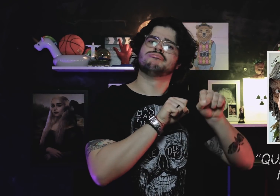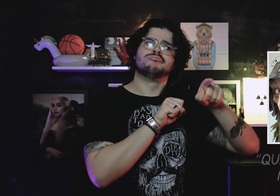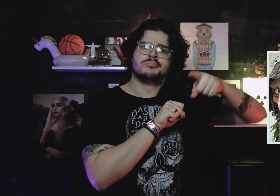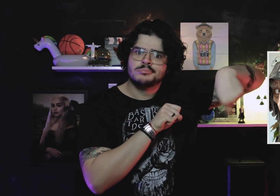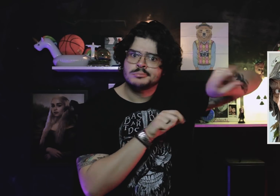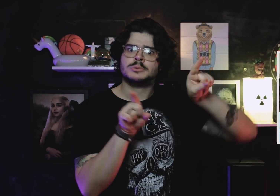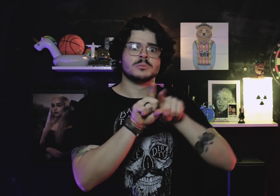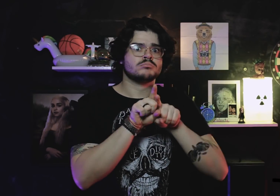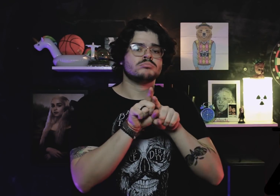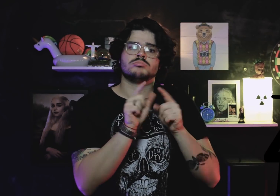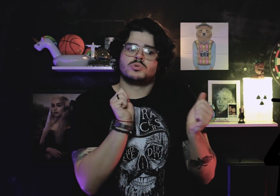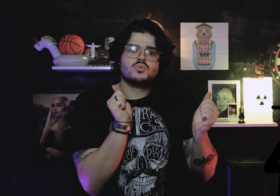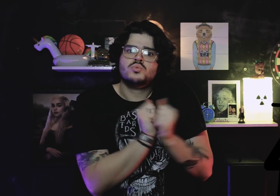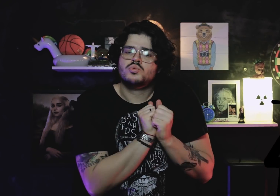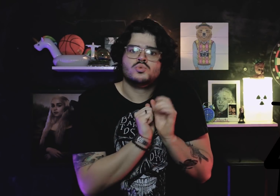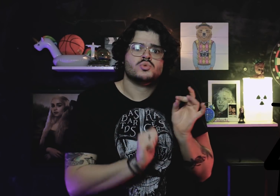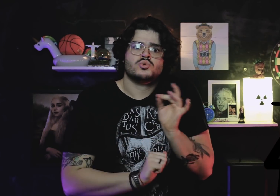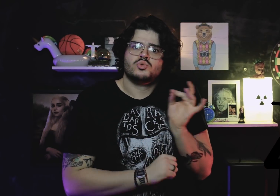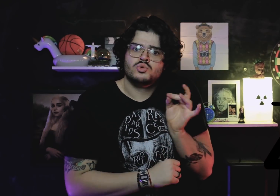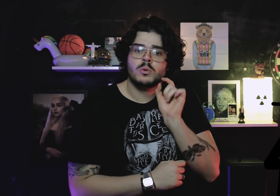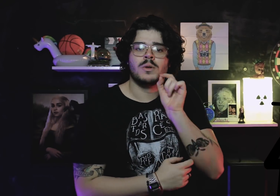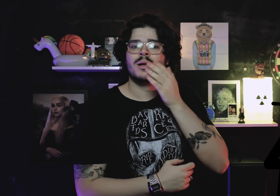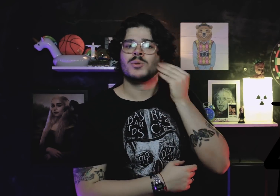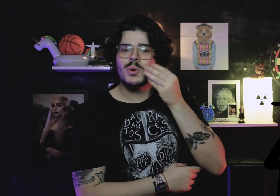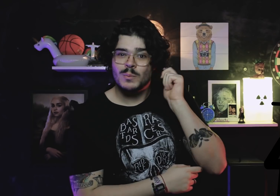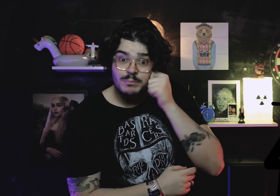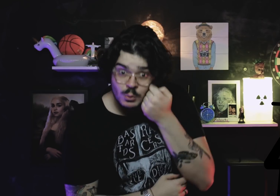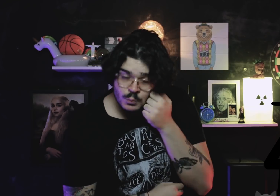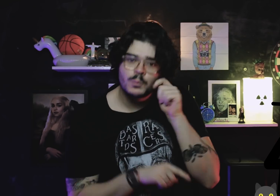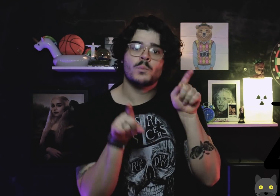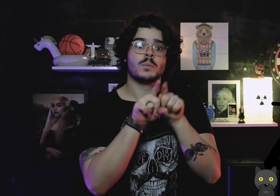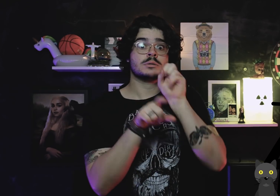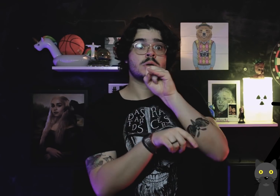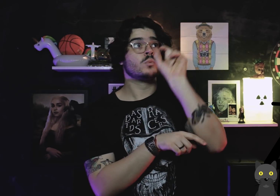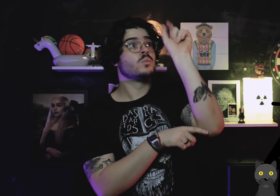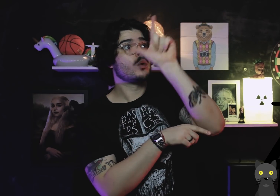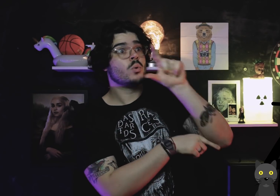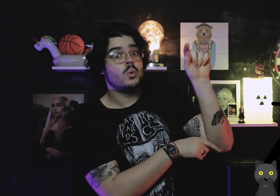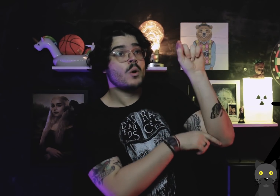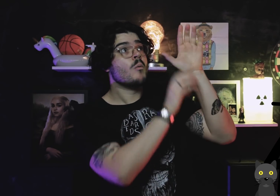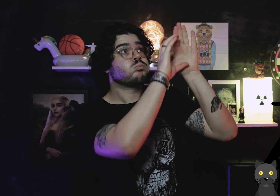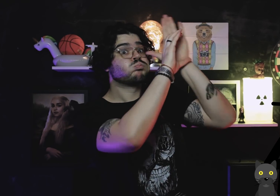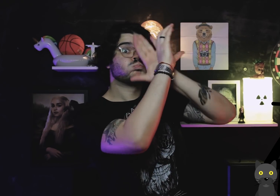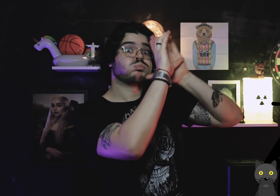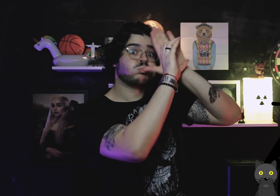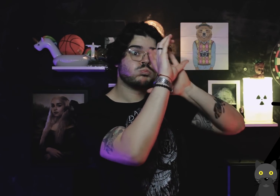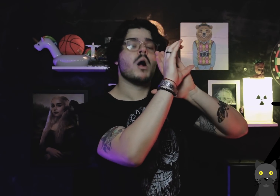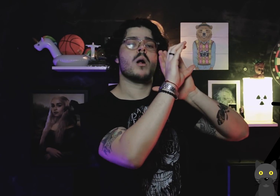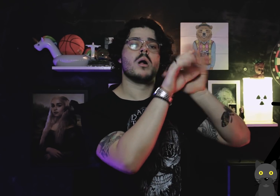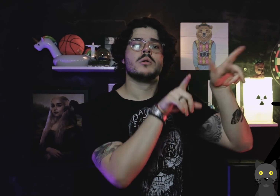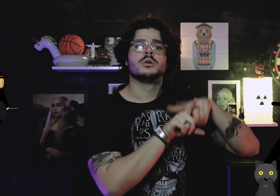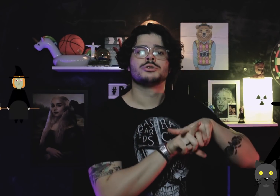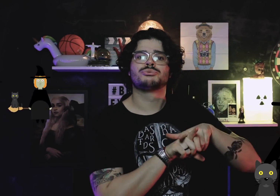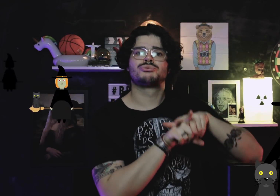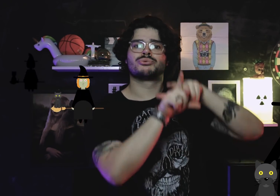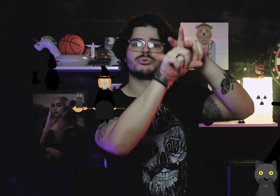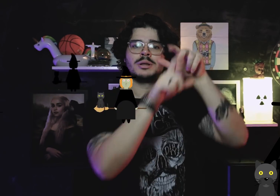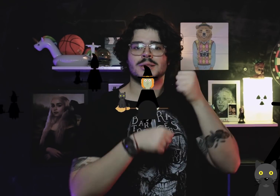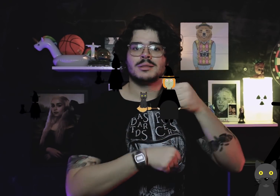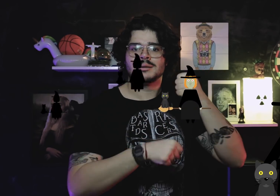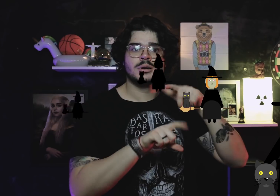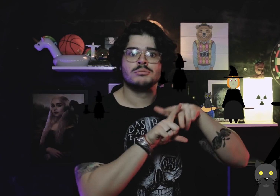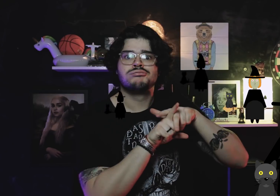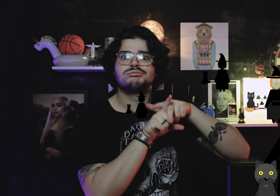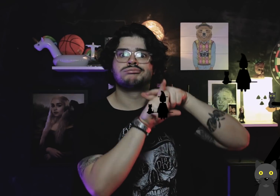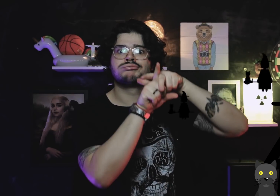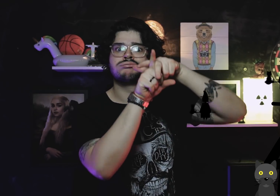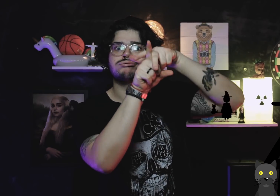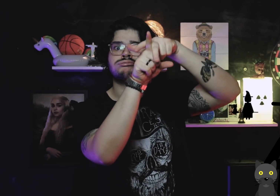walk with black cats, they fly on broomsticks on full moon nights,